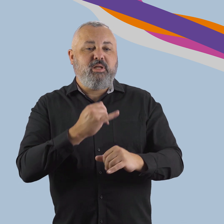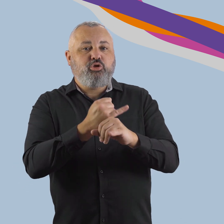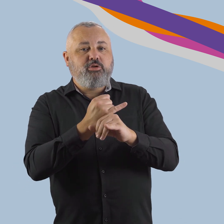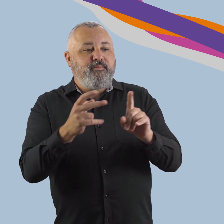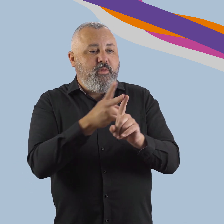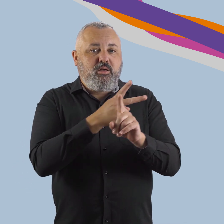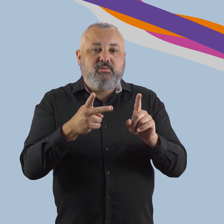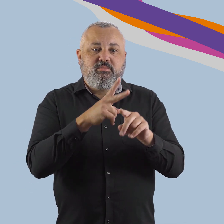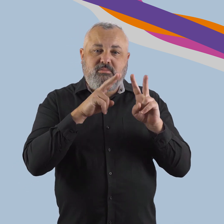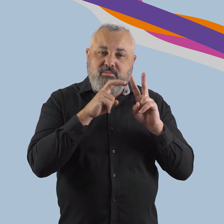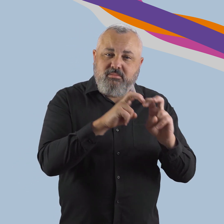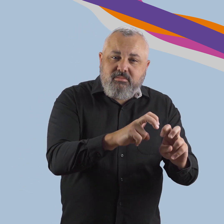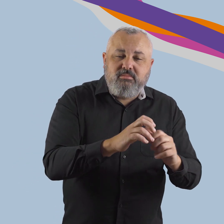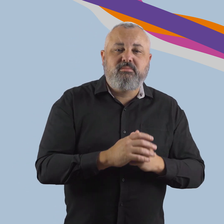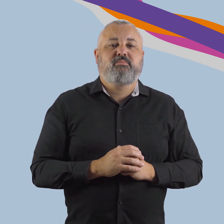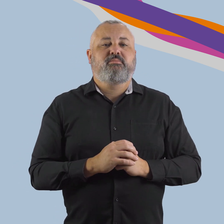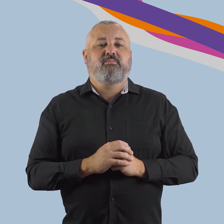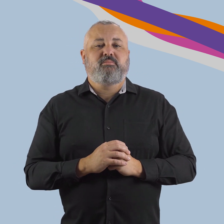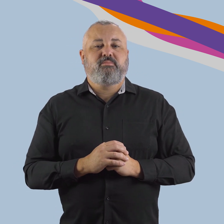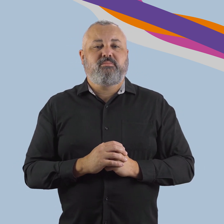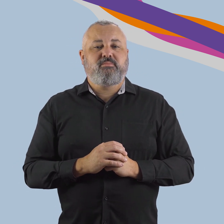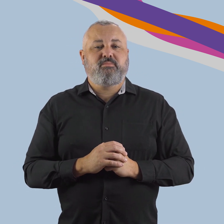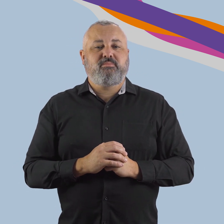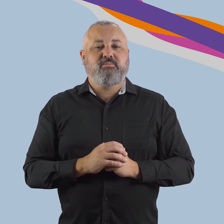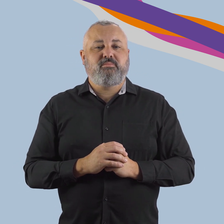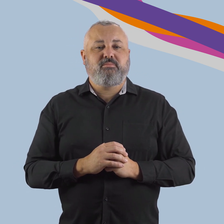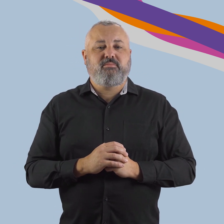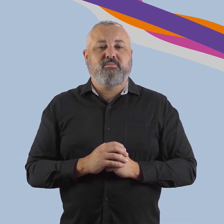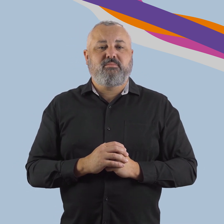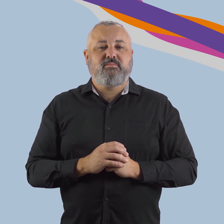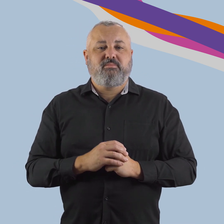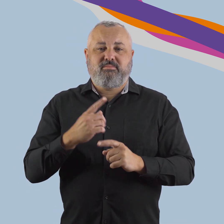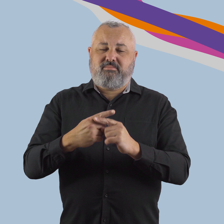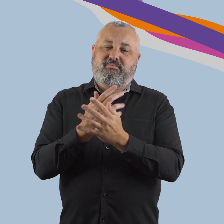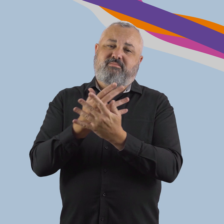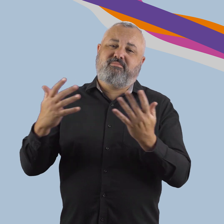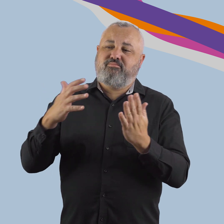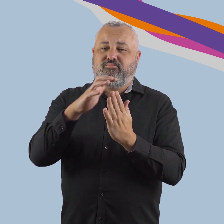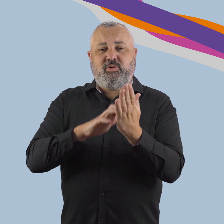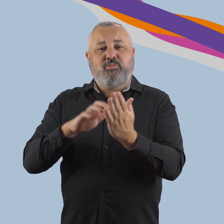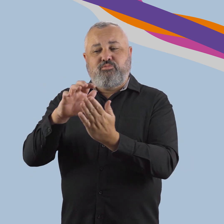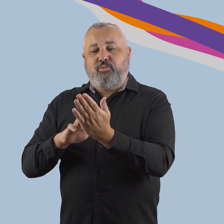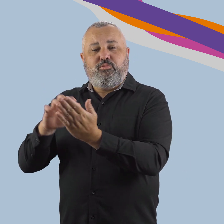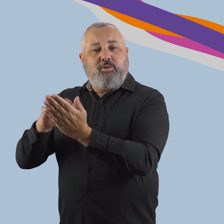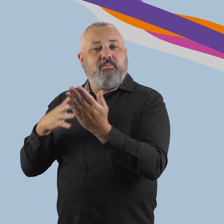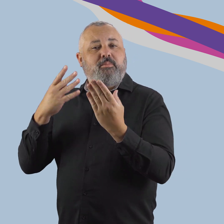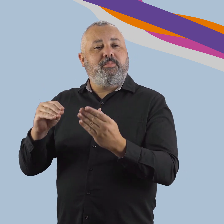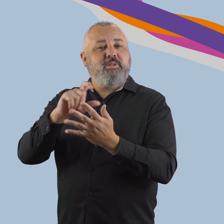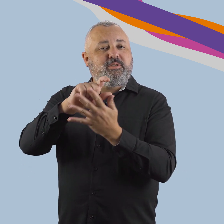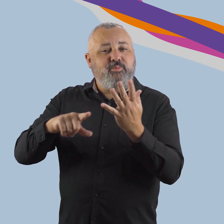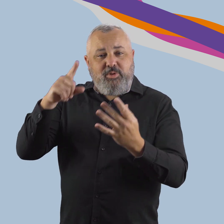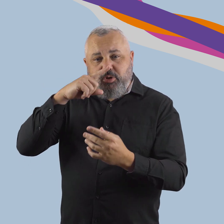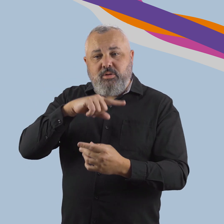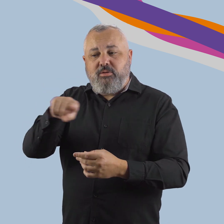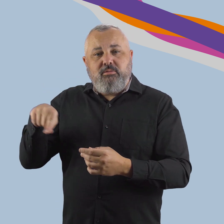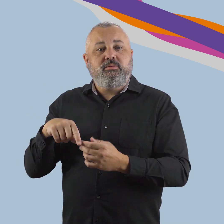institutional violence and many other submissions and reports made by people with disability and